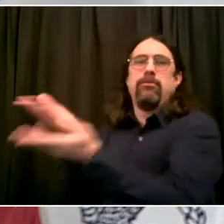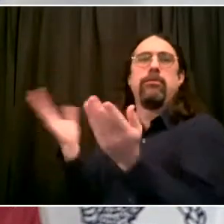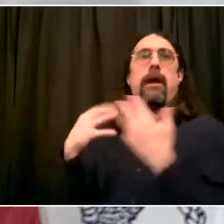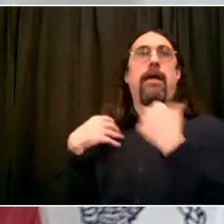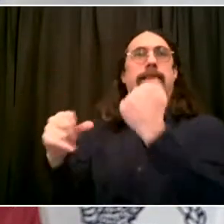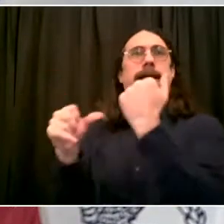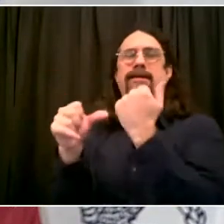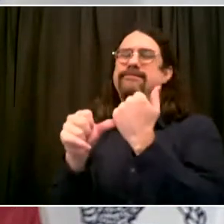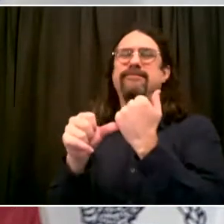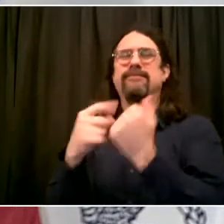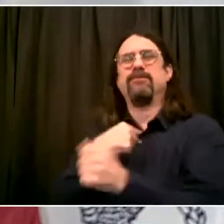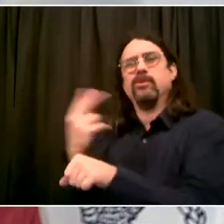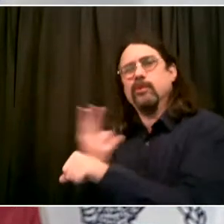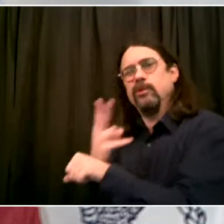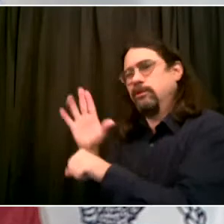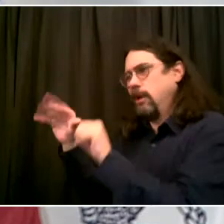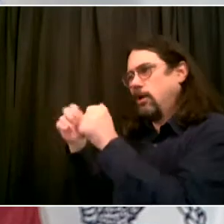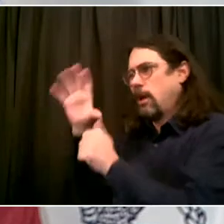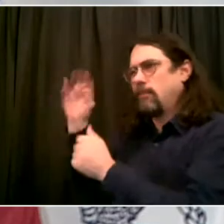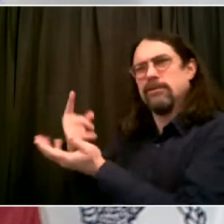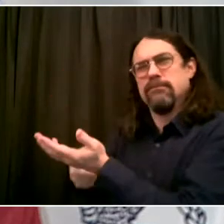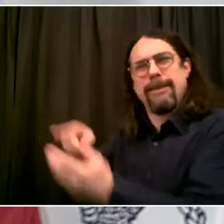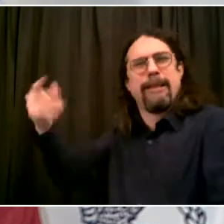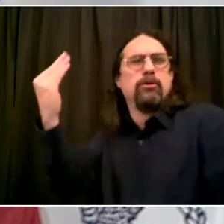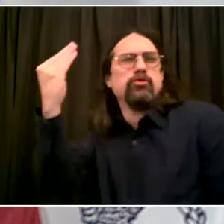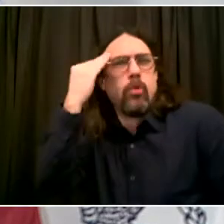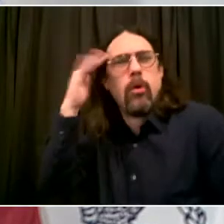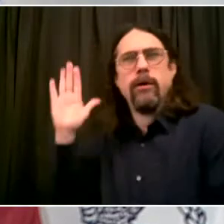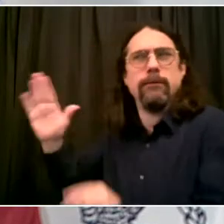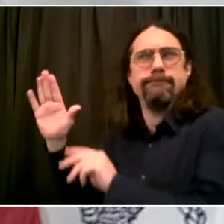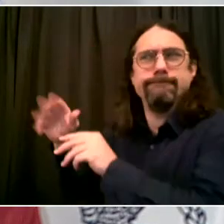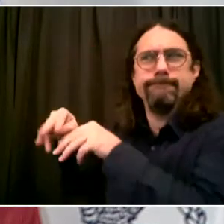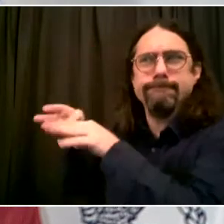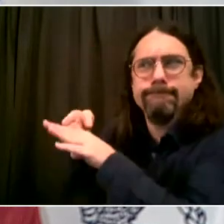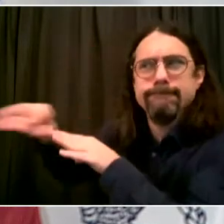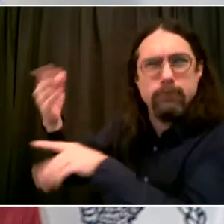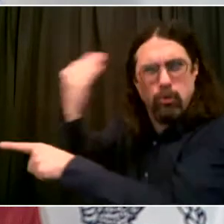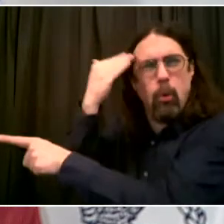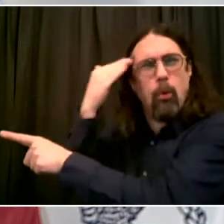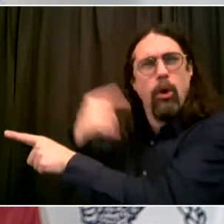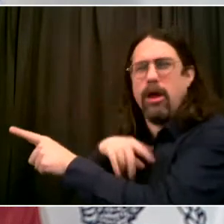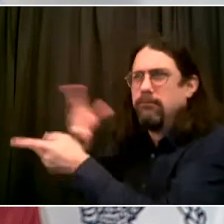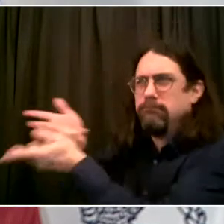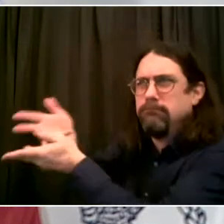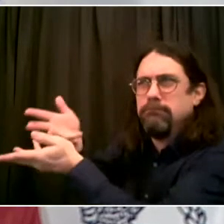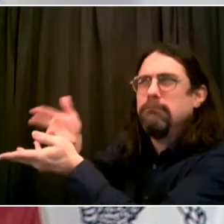AND NURSES AND OTHERS WHEN IT COMES TO SPECIFICALLY TARGETING THTHE ES OTHER SITES. WE WILL KEEP WORKING ON THAT EACH DAY SO THAT TOMORROW IS BETTER THAN